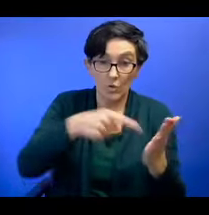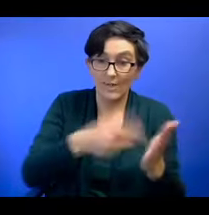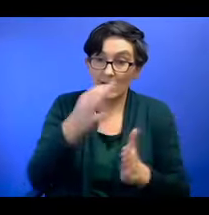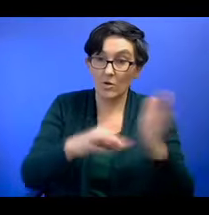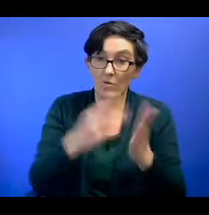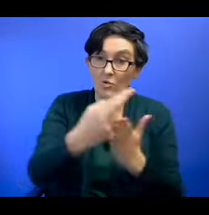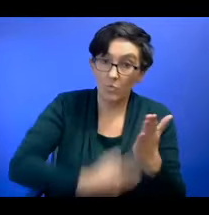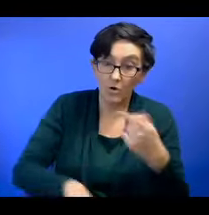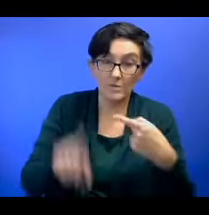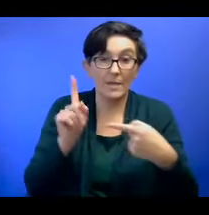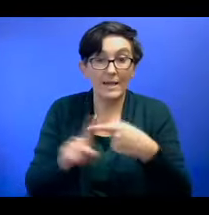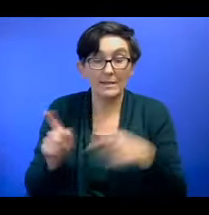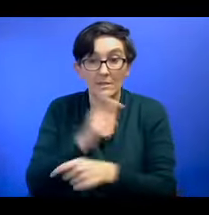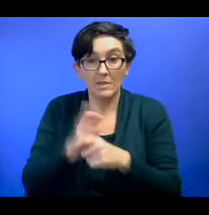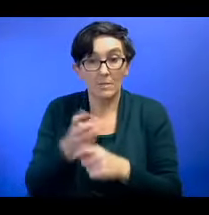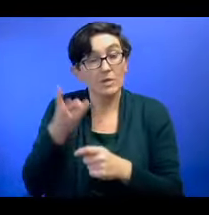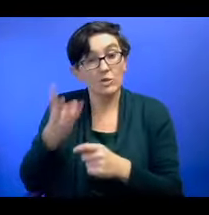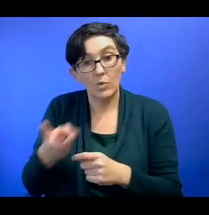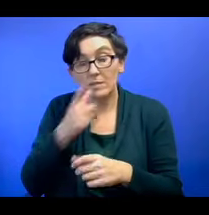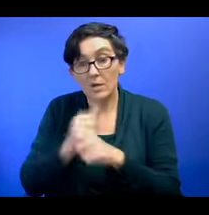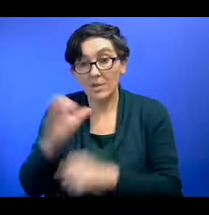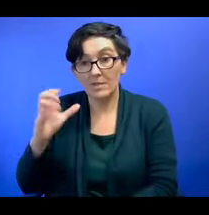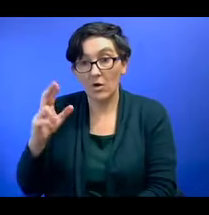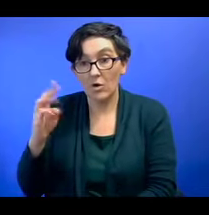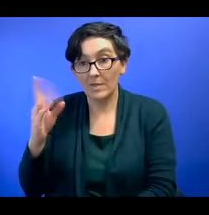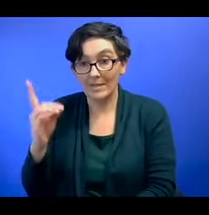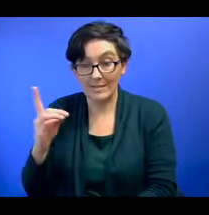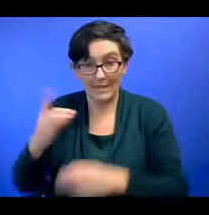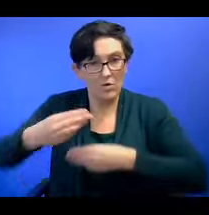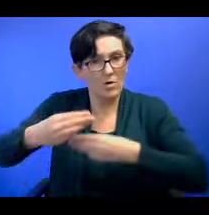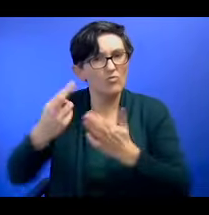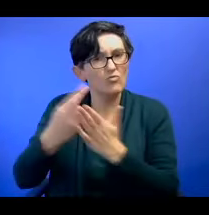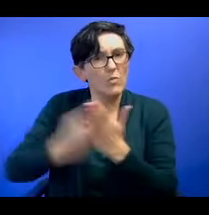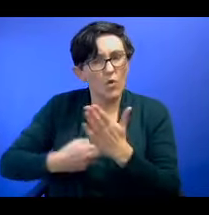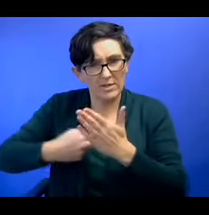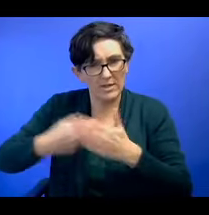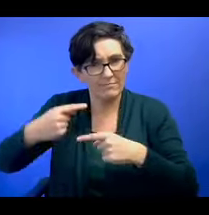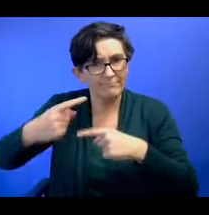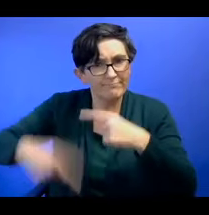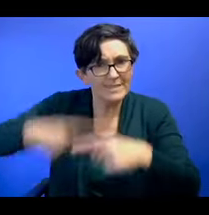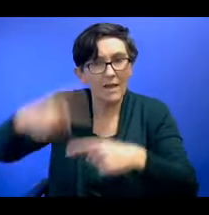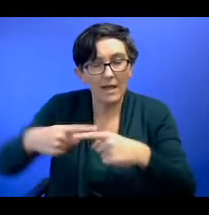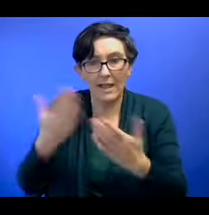She will also talk about the CRPD reporting cycle, how that happens from a UN perspective,